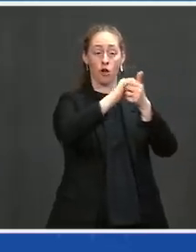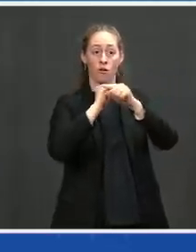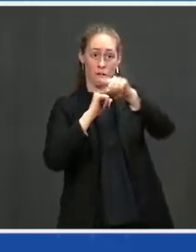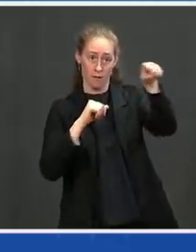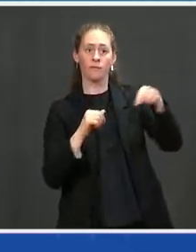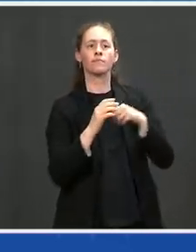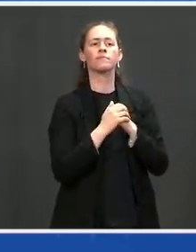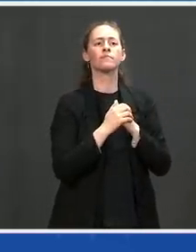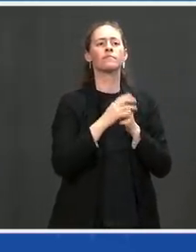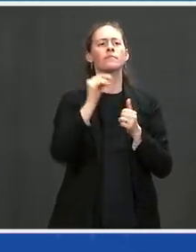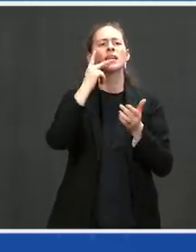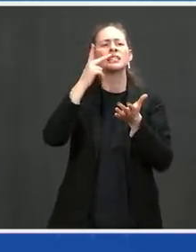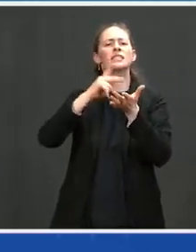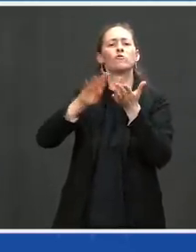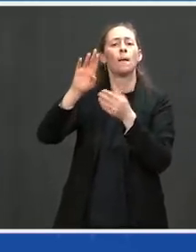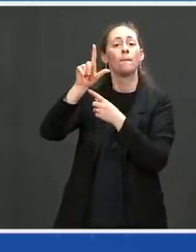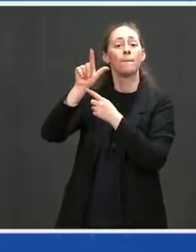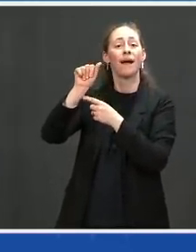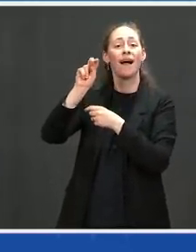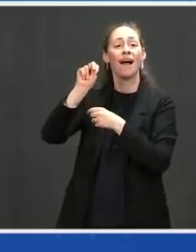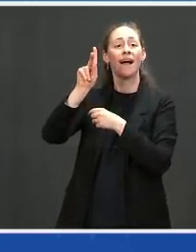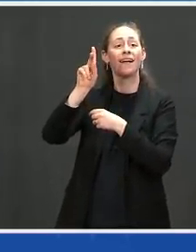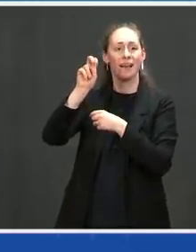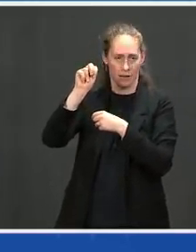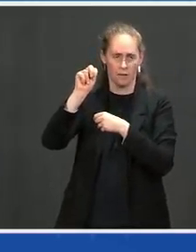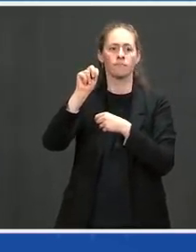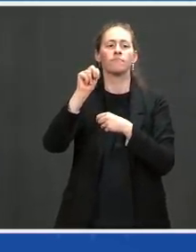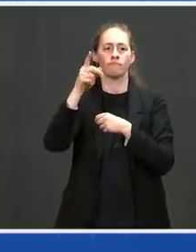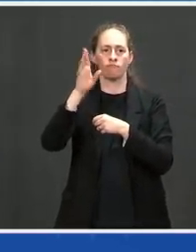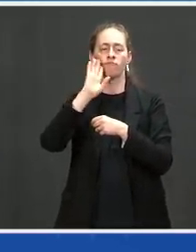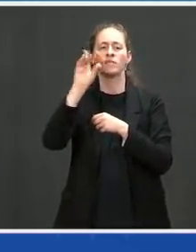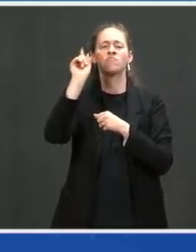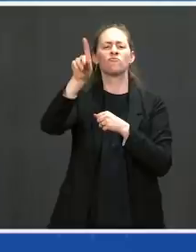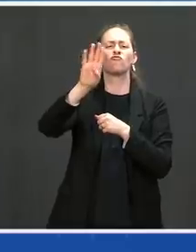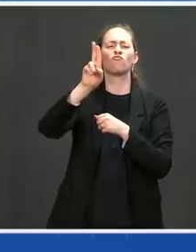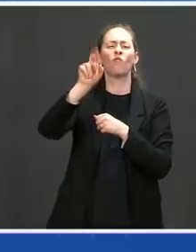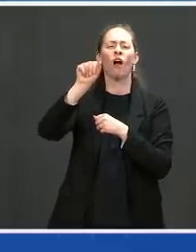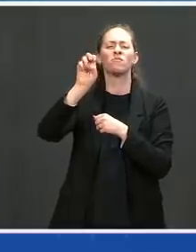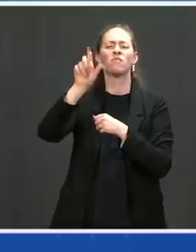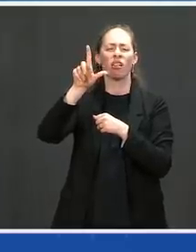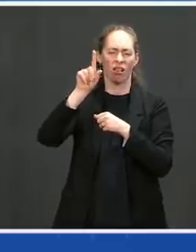this week with our NATO Allies, particularly those who have forces there.